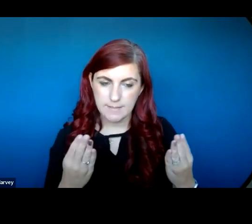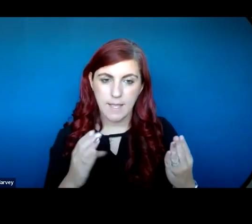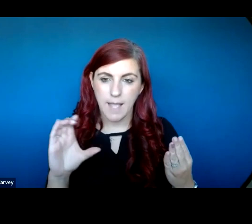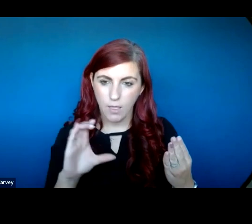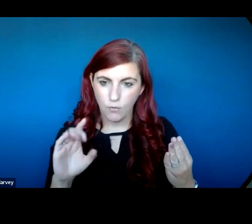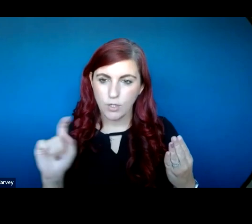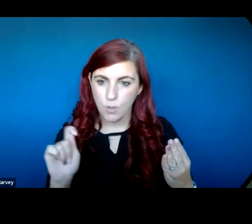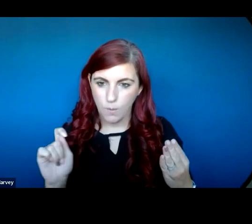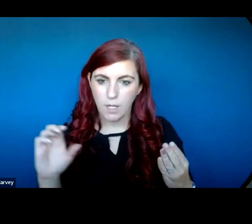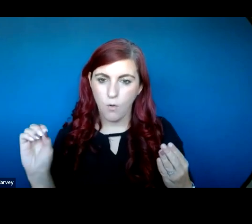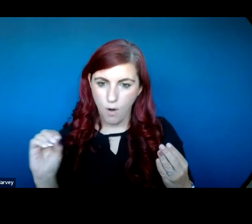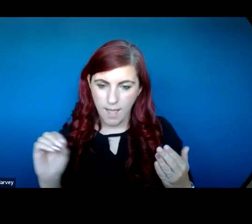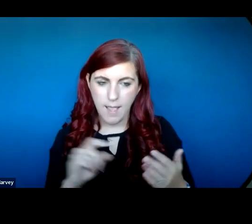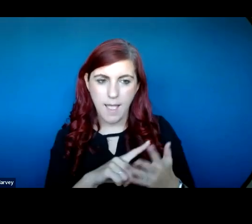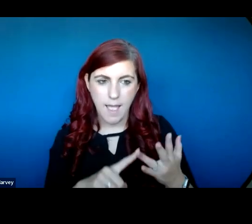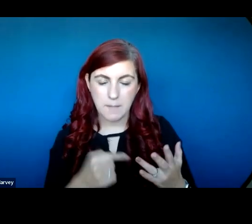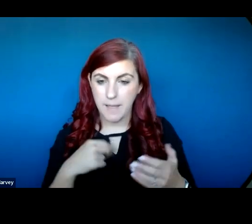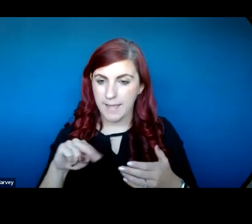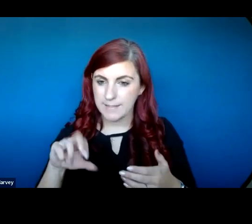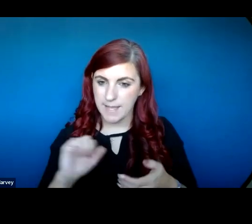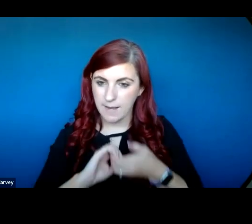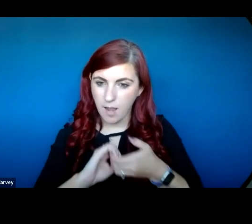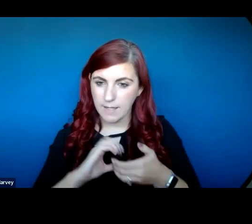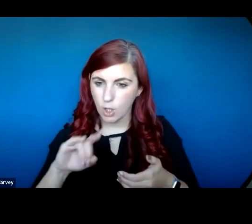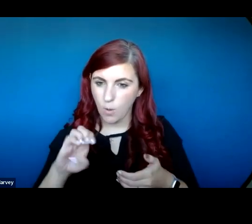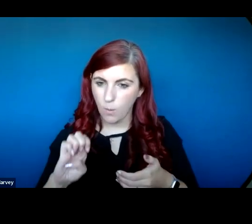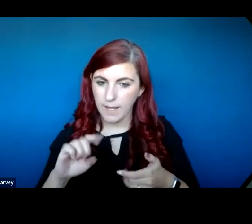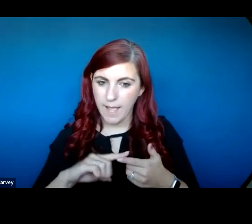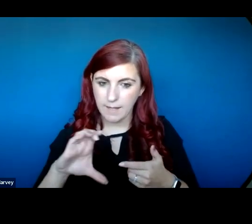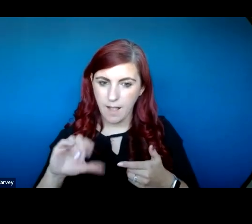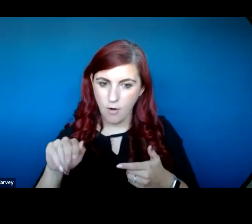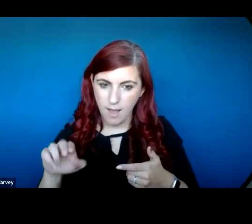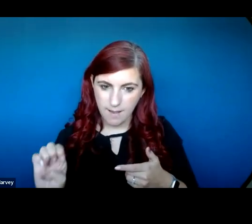Orla, but also my NDA colleagues Chloe and Caroline who did the lion's share of